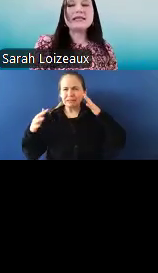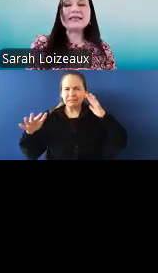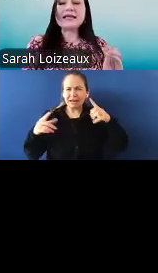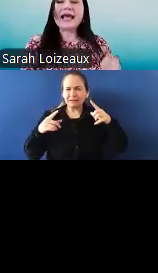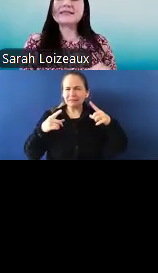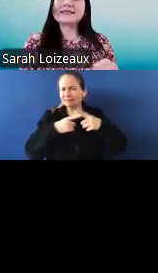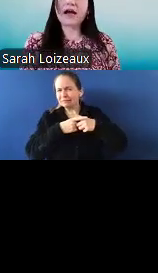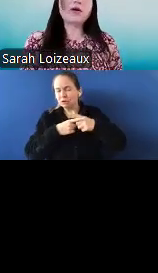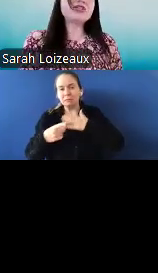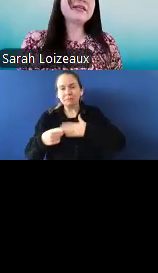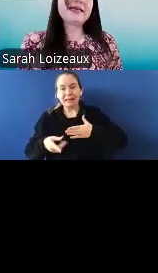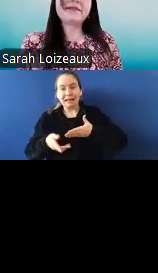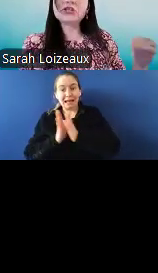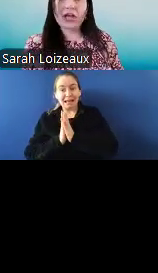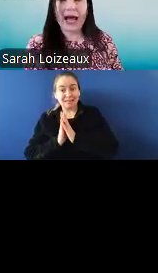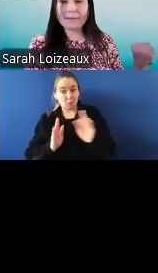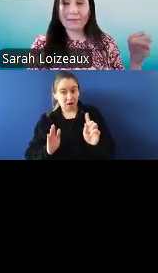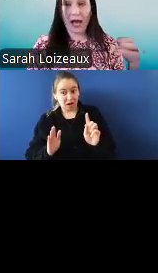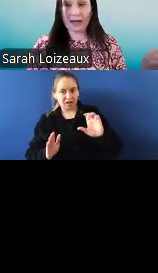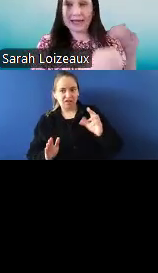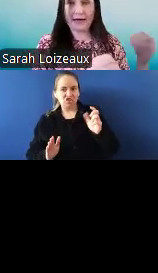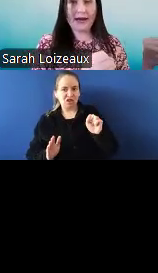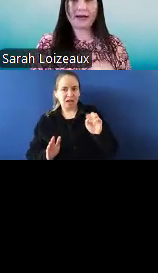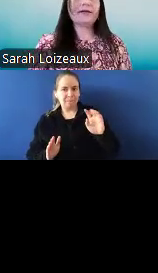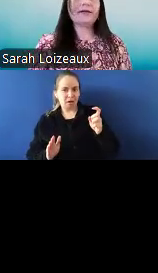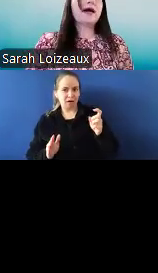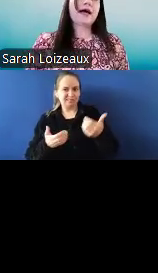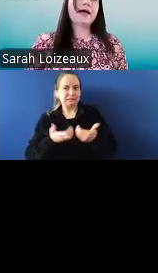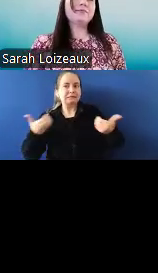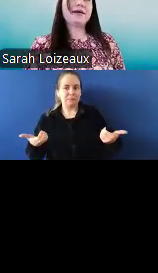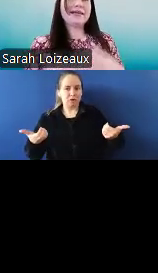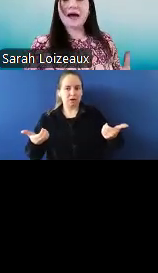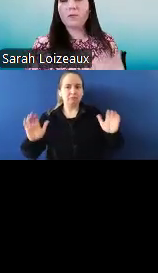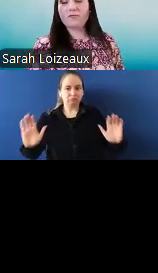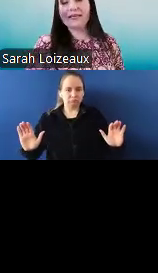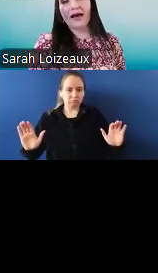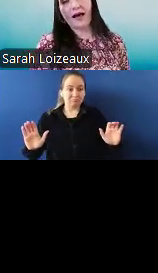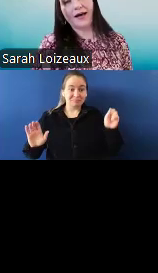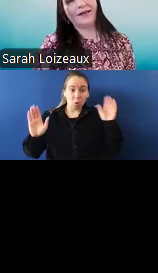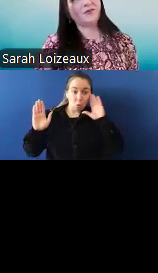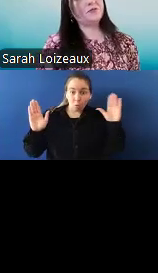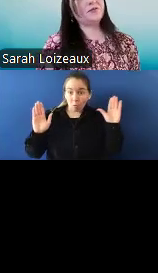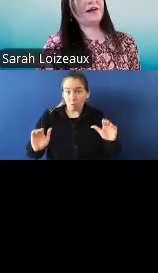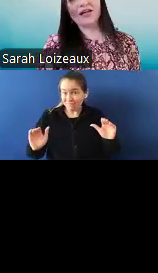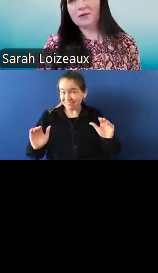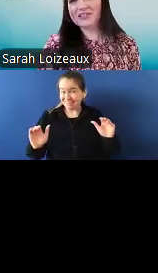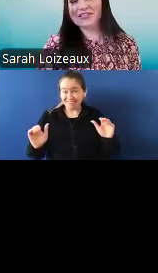please ask that question in the chat box area. But yeah, hopefully you'll have a lot of questions